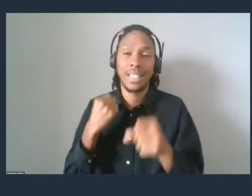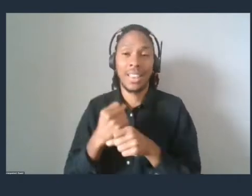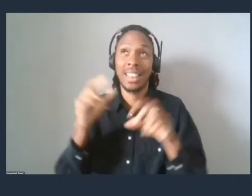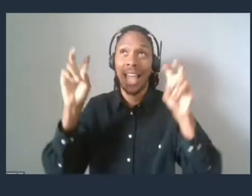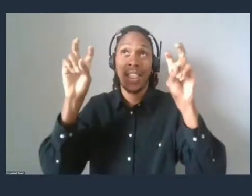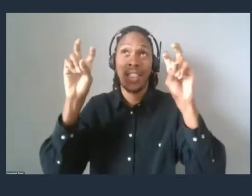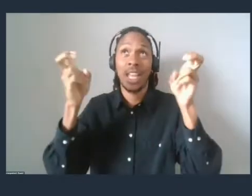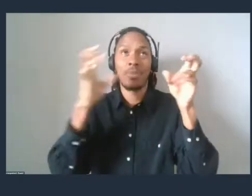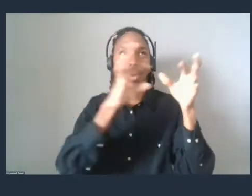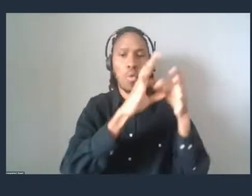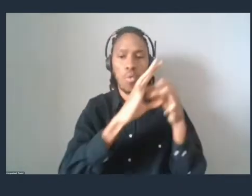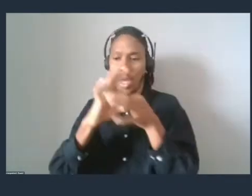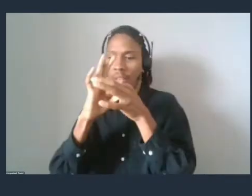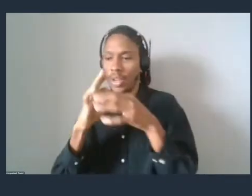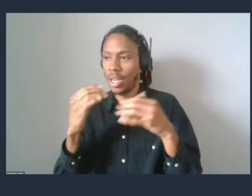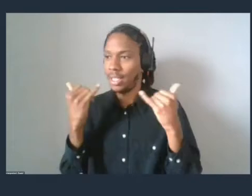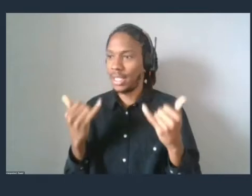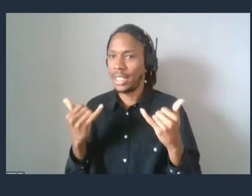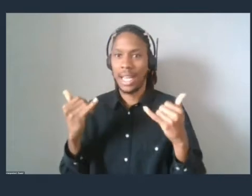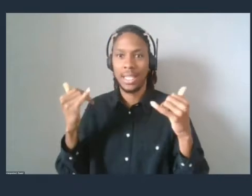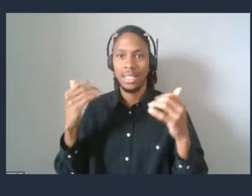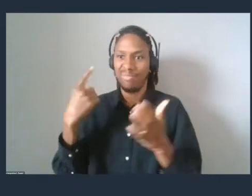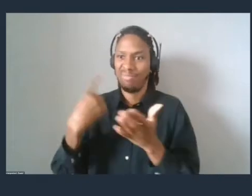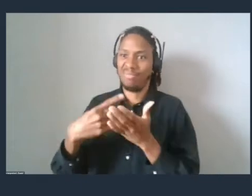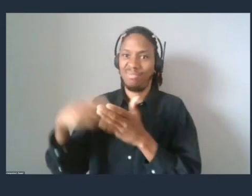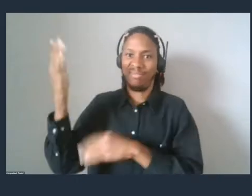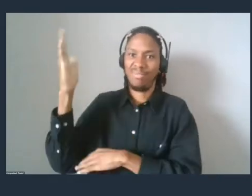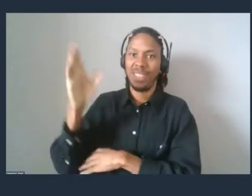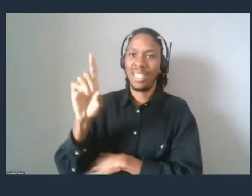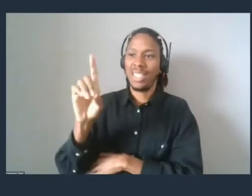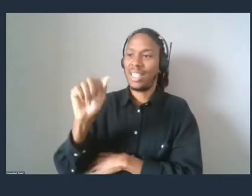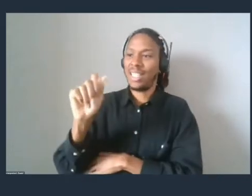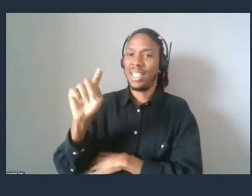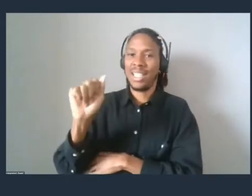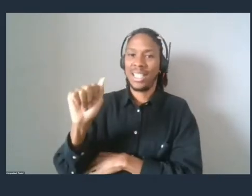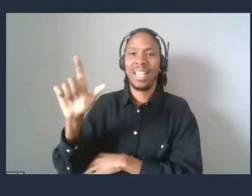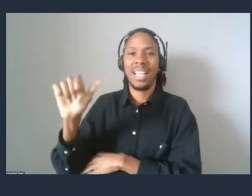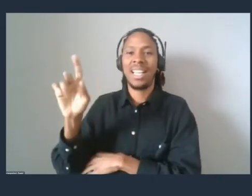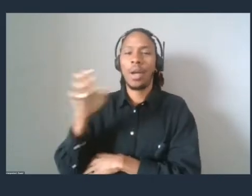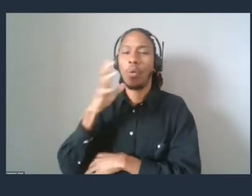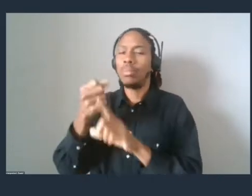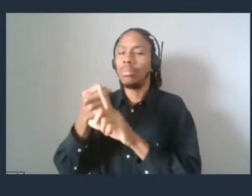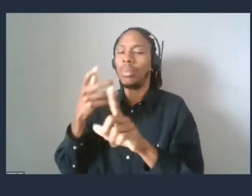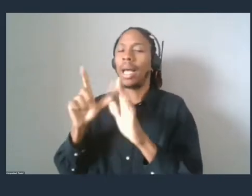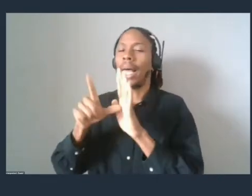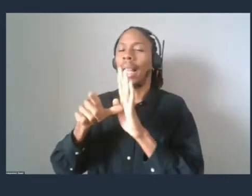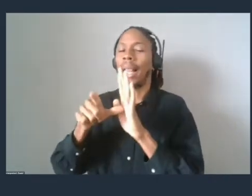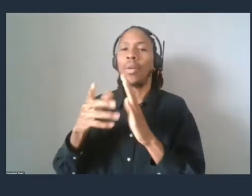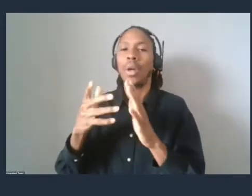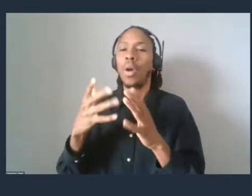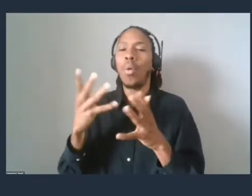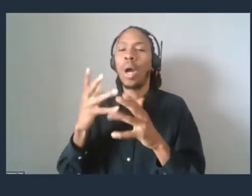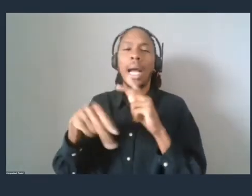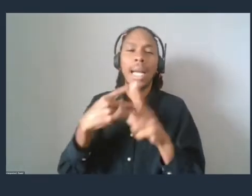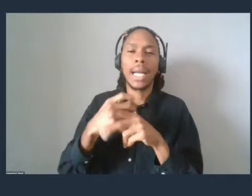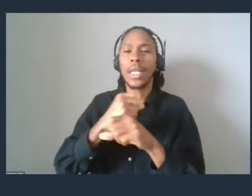to our topic at hand today, which is data lakes. We'll explain what a data lake is and what kinds of security you're trying to apply